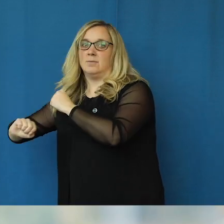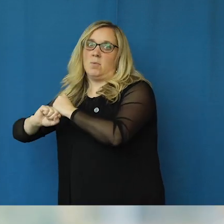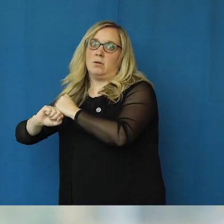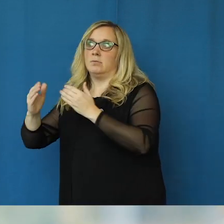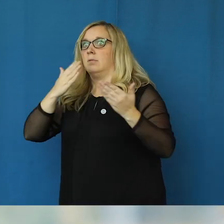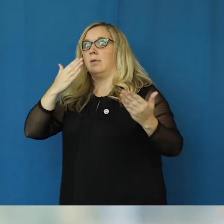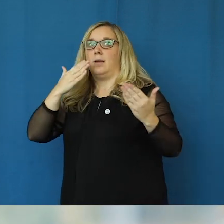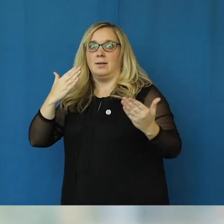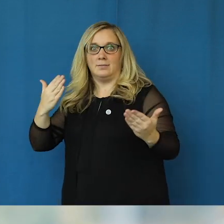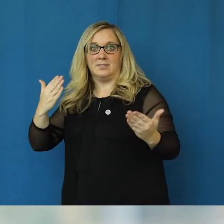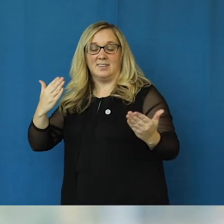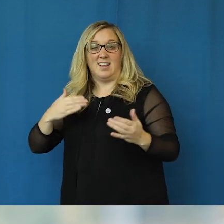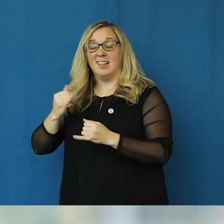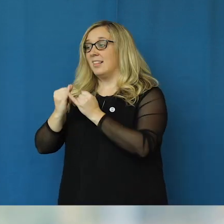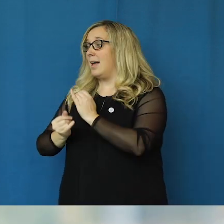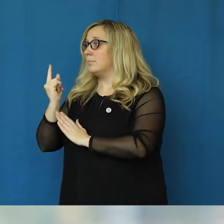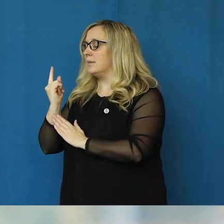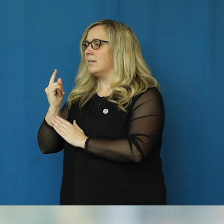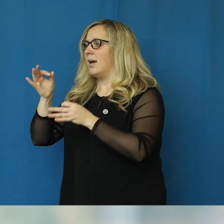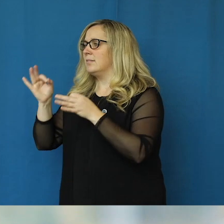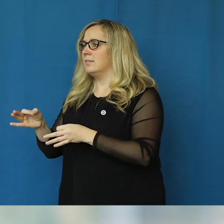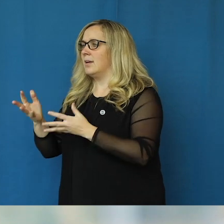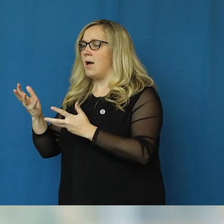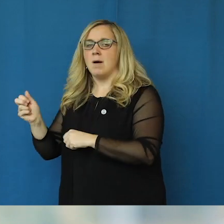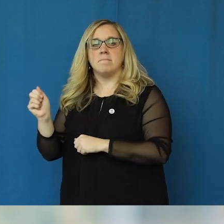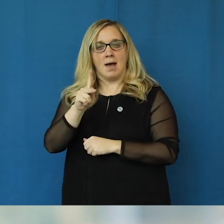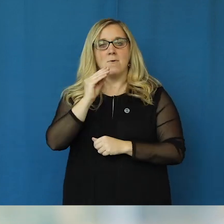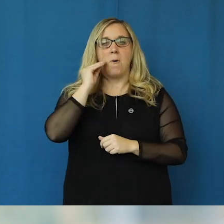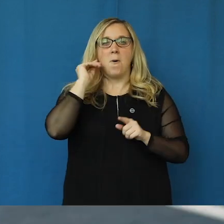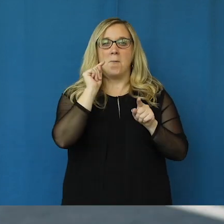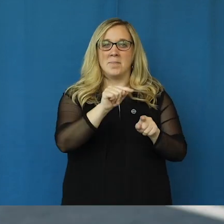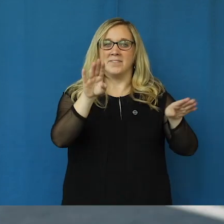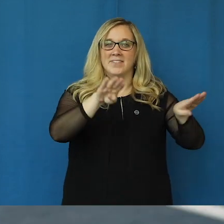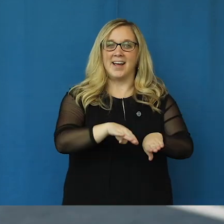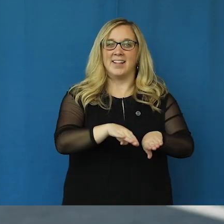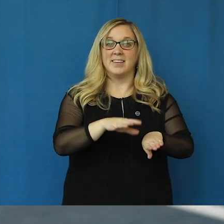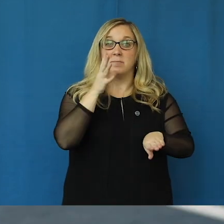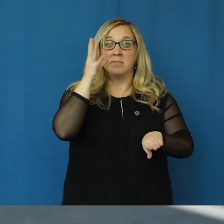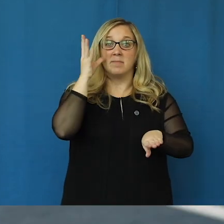in with my parents to come to NSCC and take the CCA program. Literally 3 weeks before